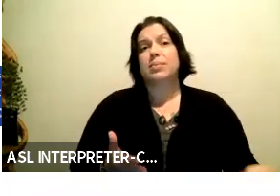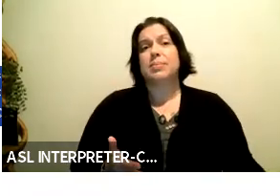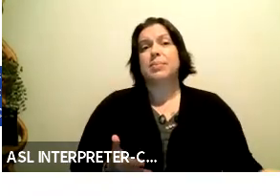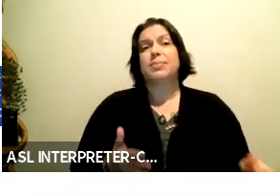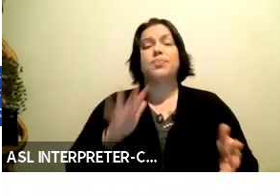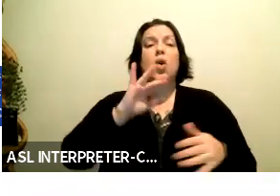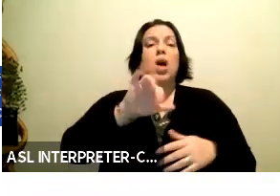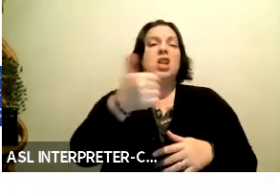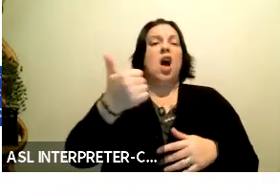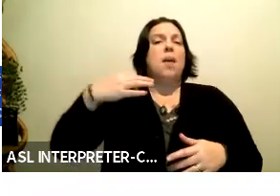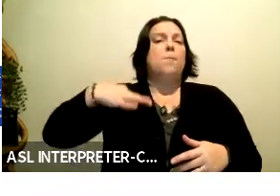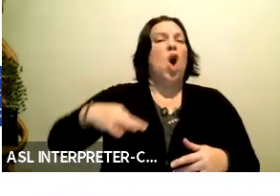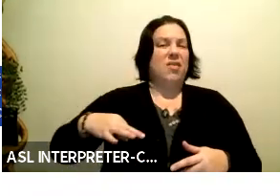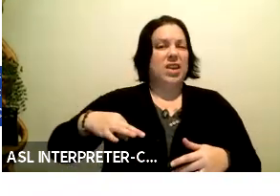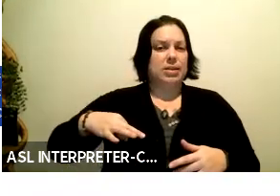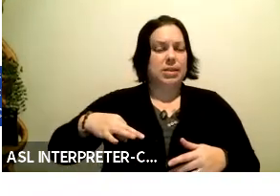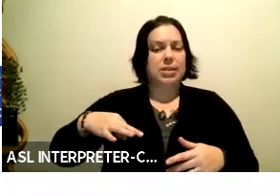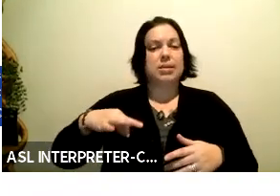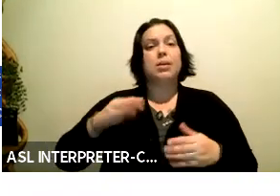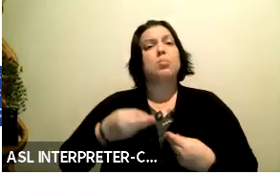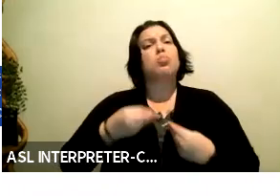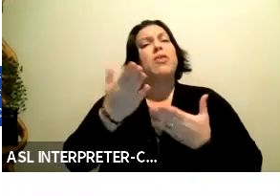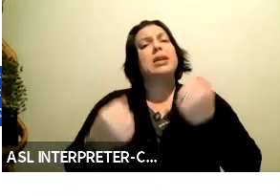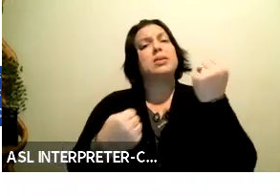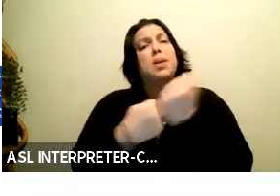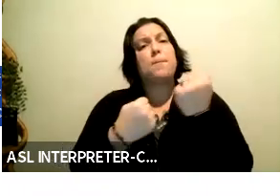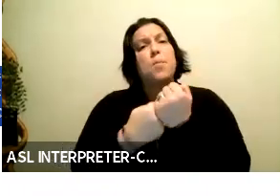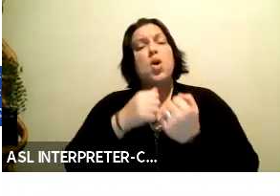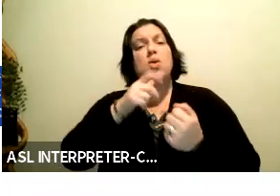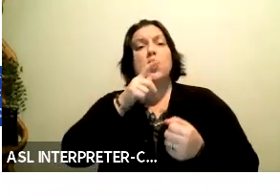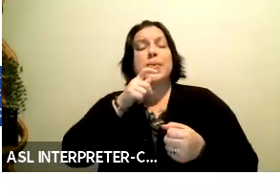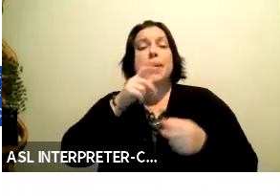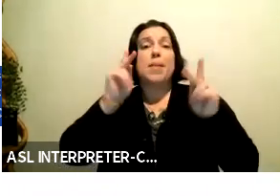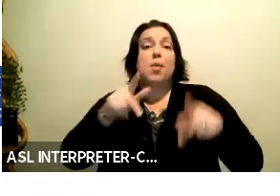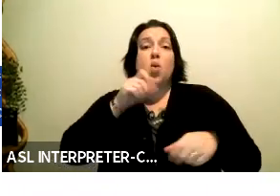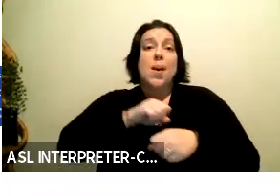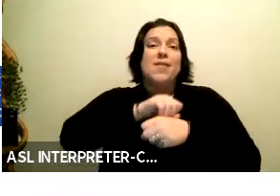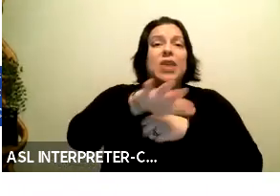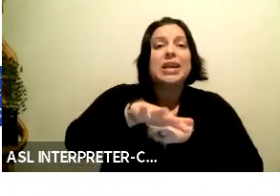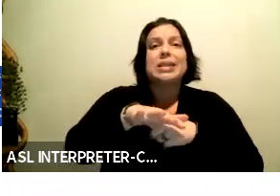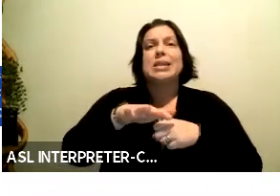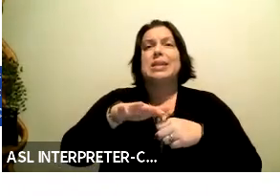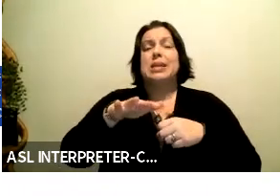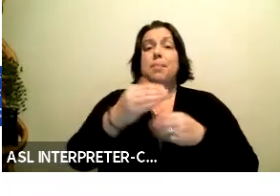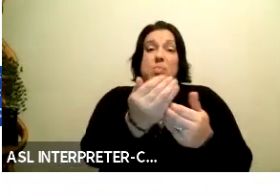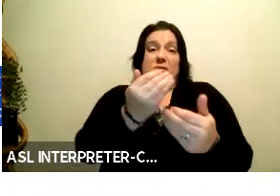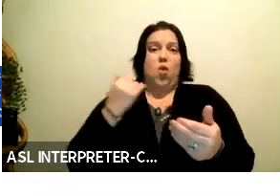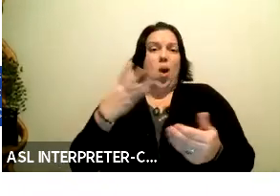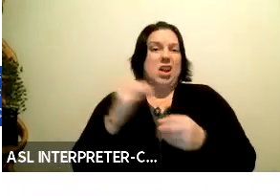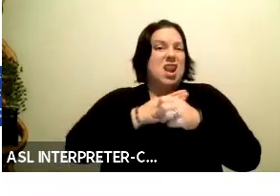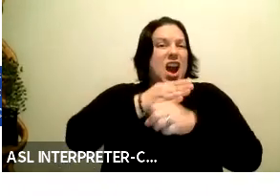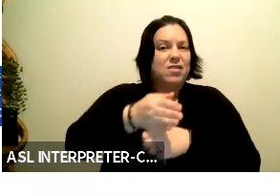other stakeholders to provide support to those affected before, during and after disasters.